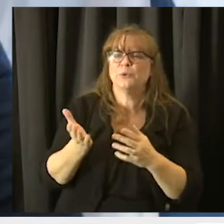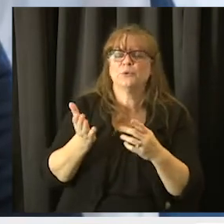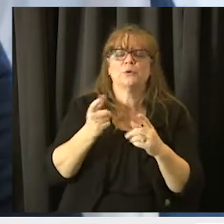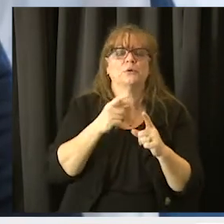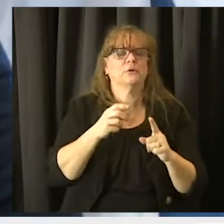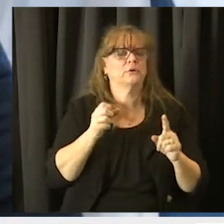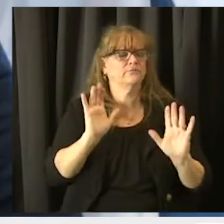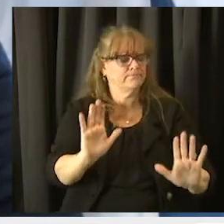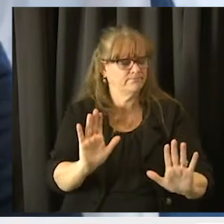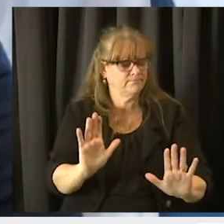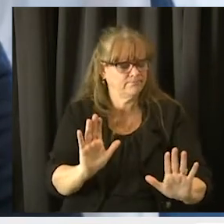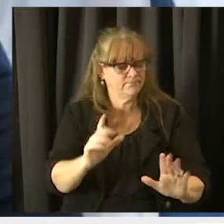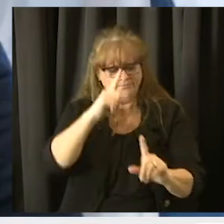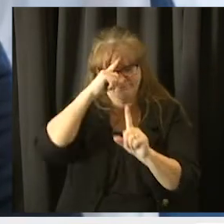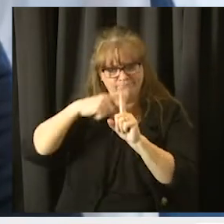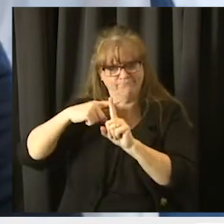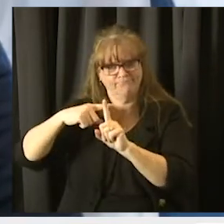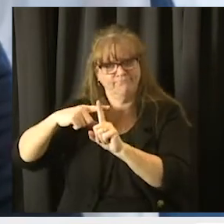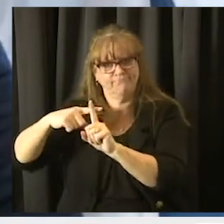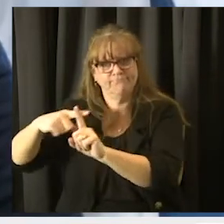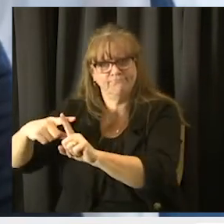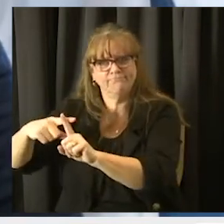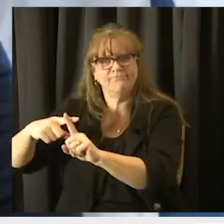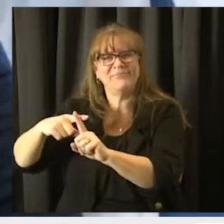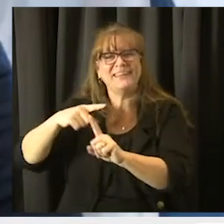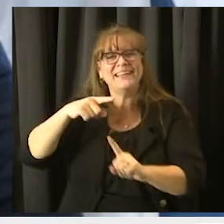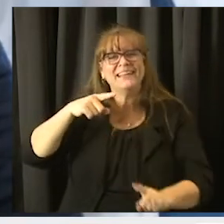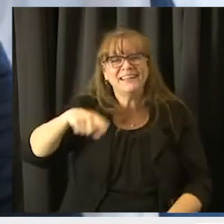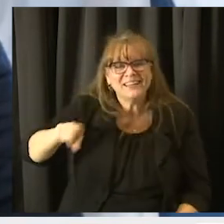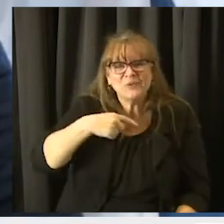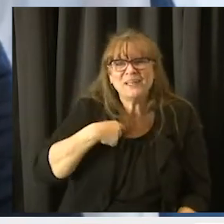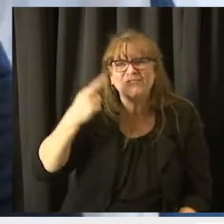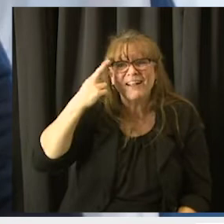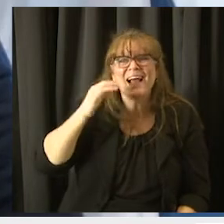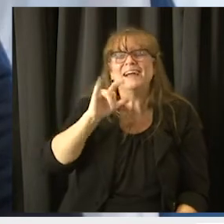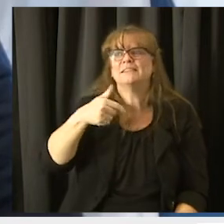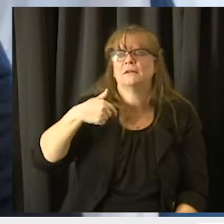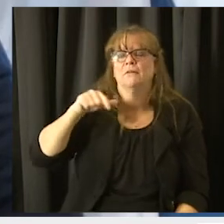a happy and fun new year in a way that you can do it in a safe way and we're happy to take questions